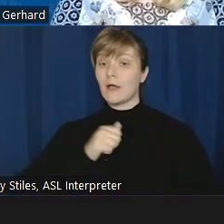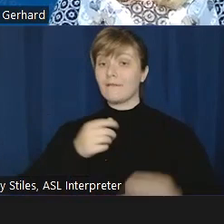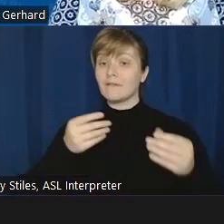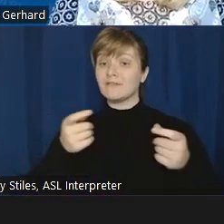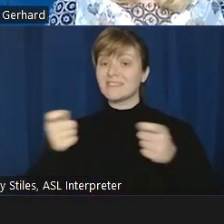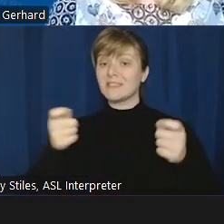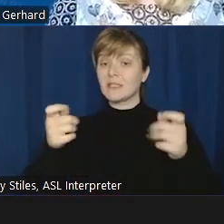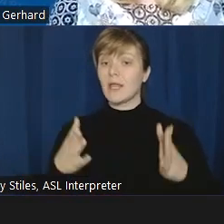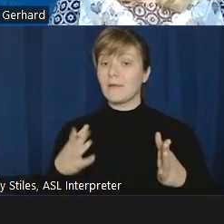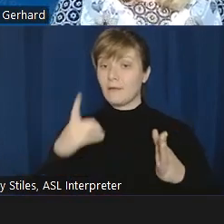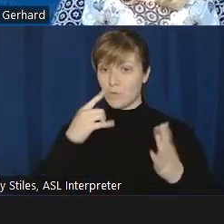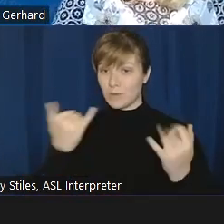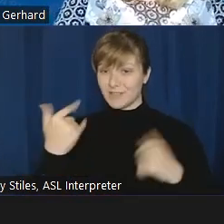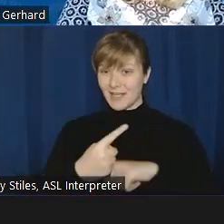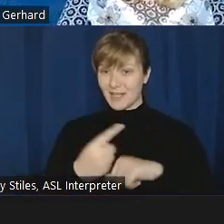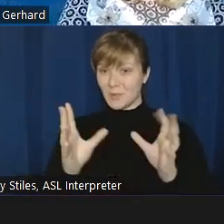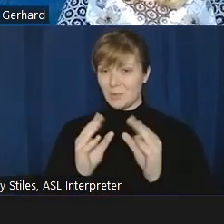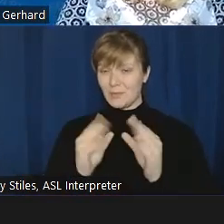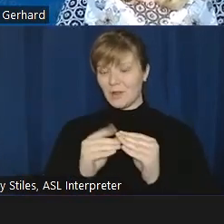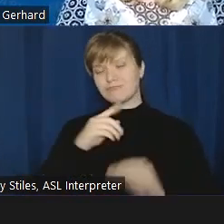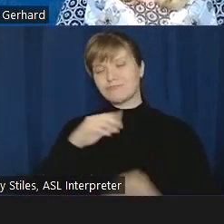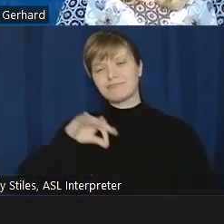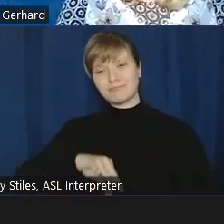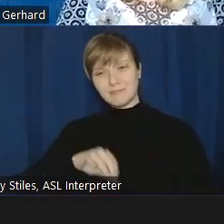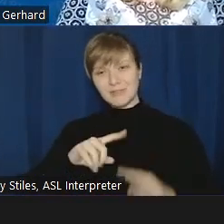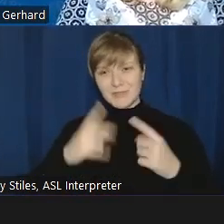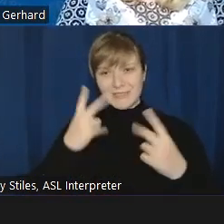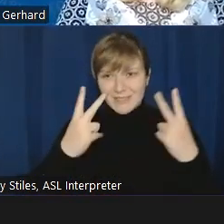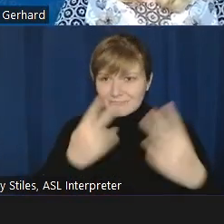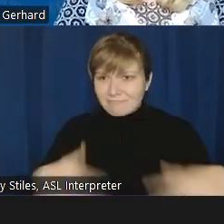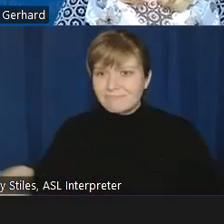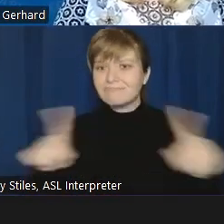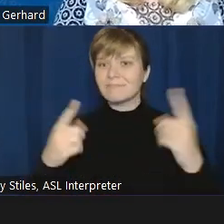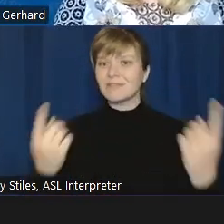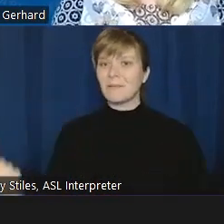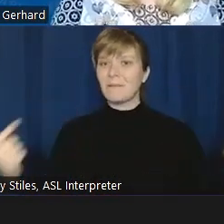and it’s a privilege to have so many of you here with us here today. Your active